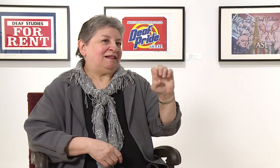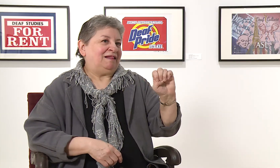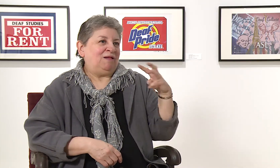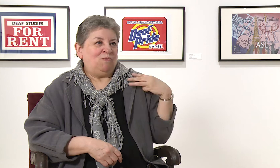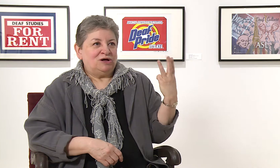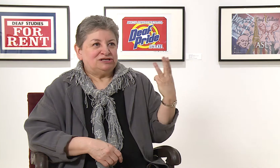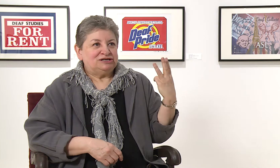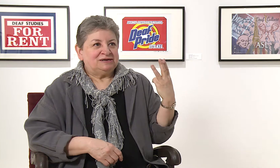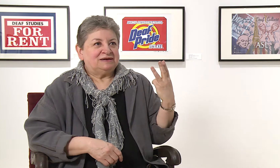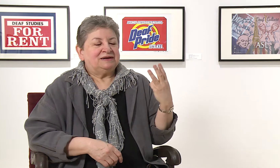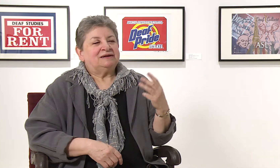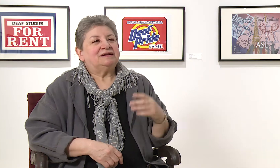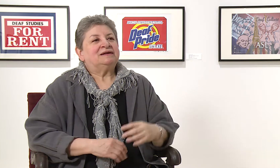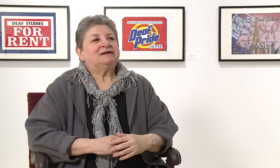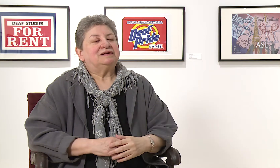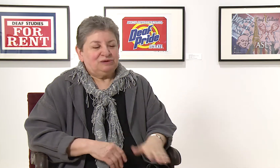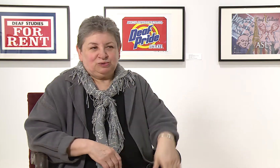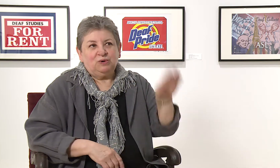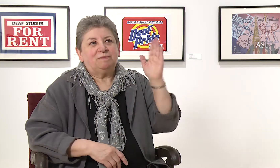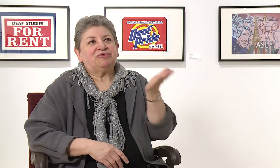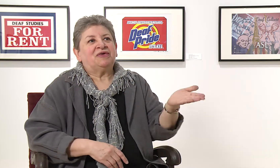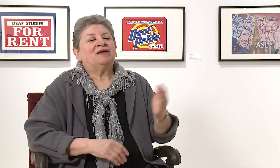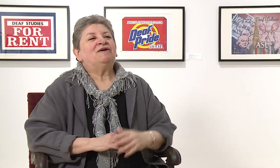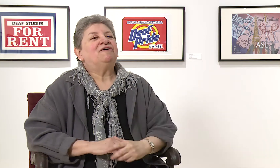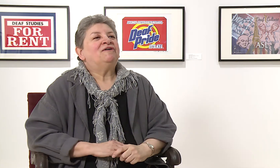I was born and raised in Seattle, Washington.